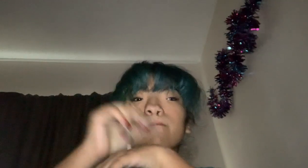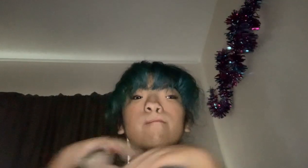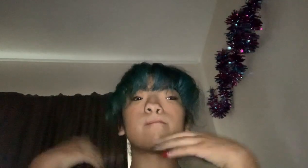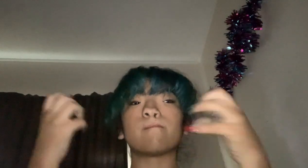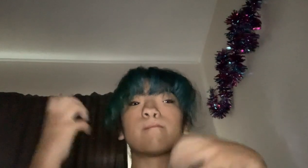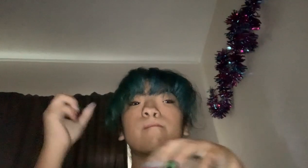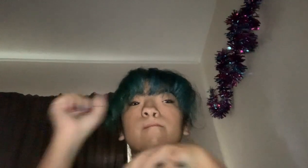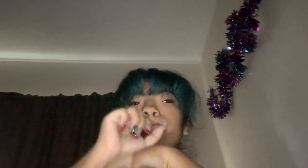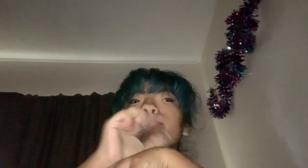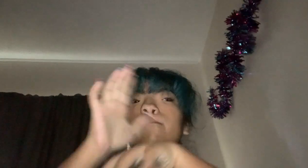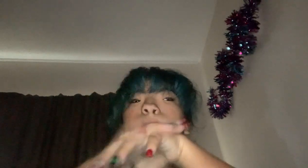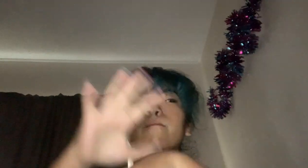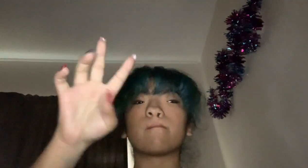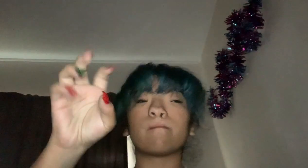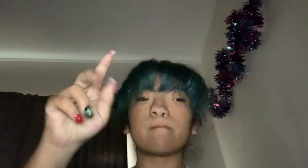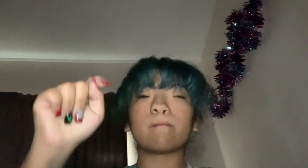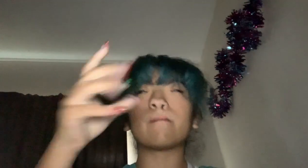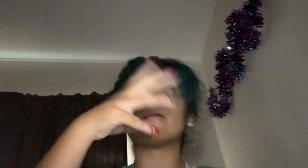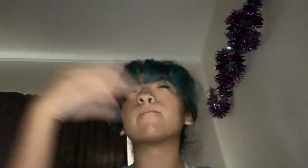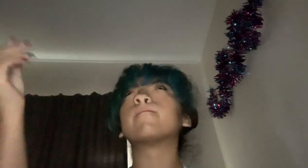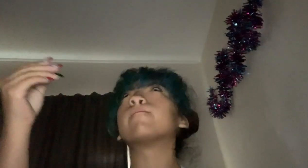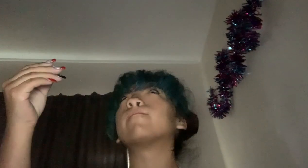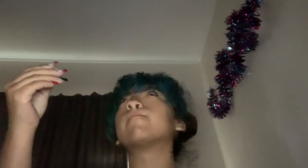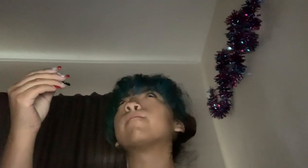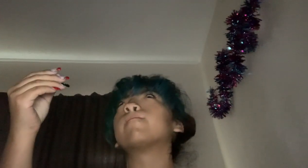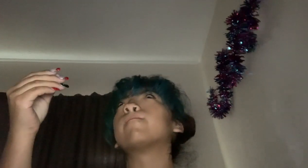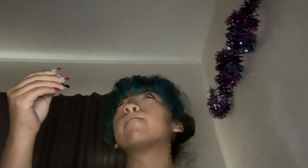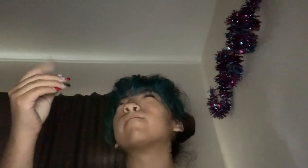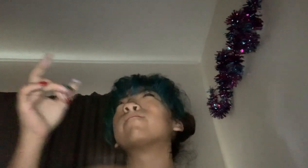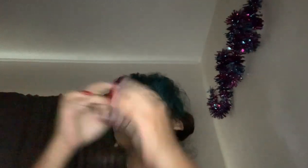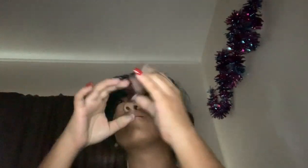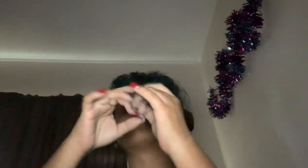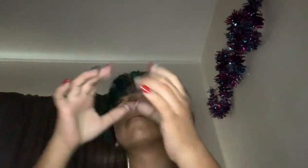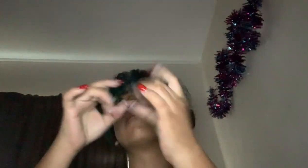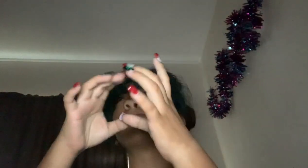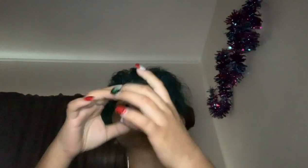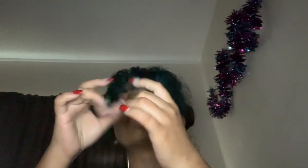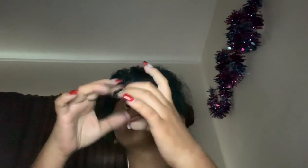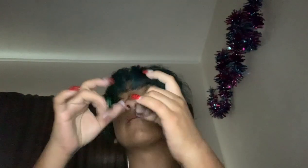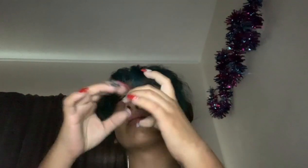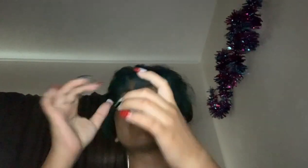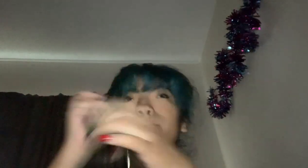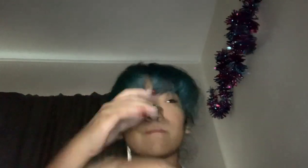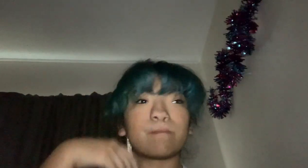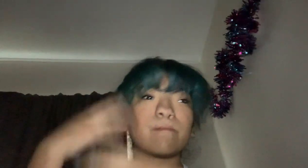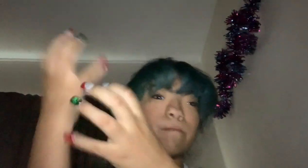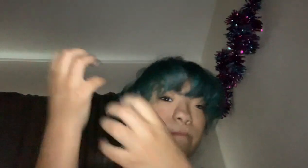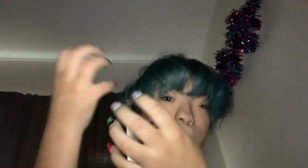Future work. I'd like to work as a vet. And work at Starbucks.